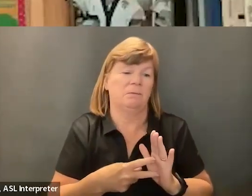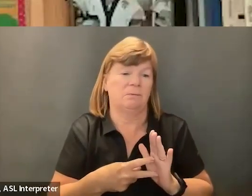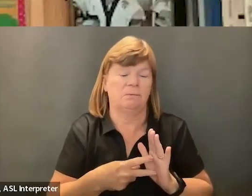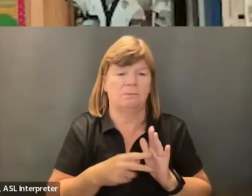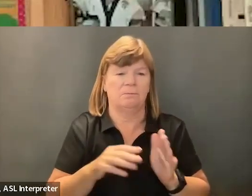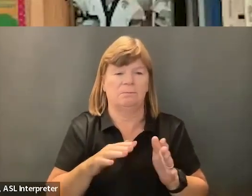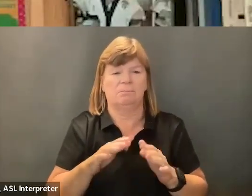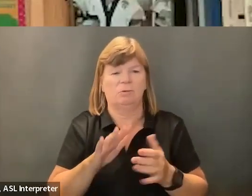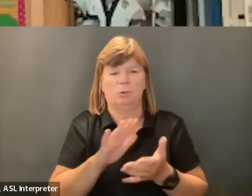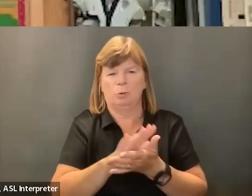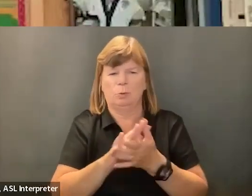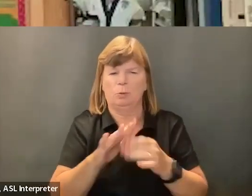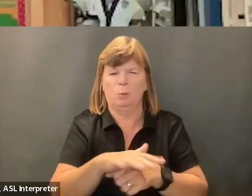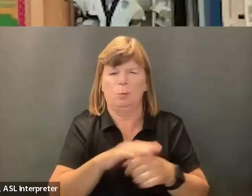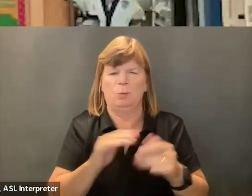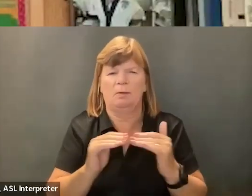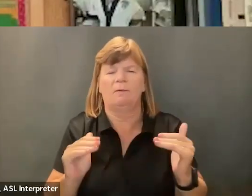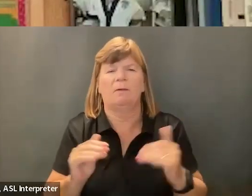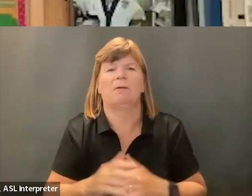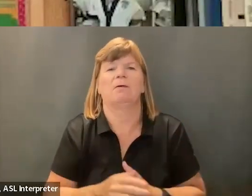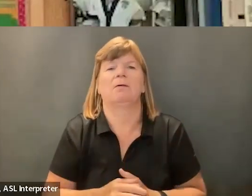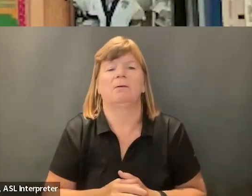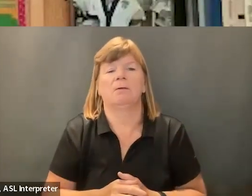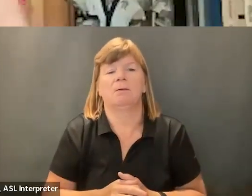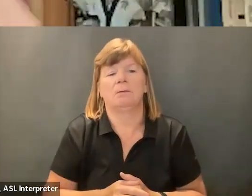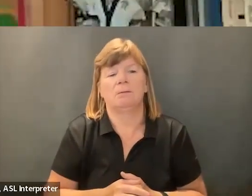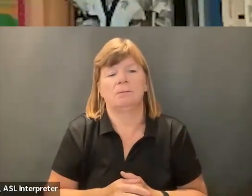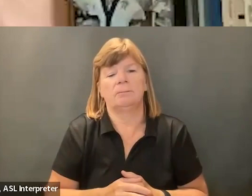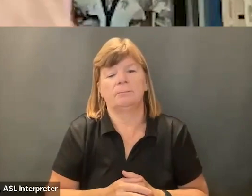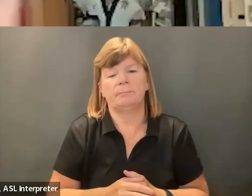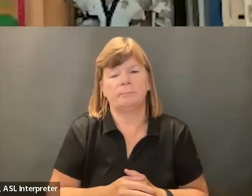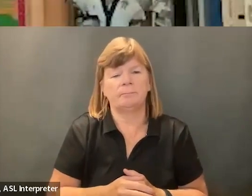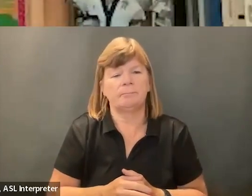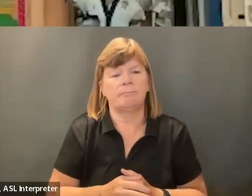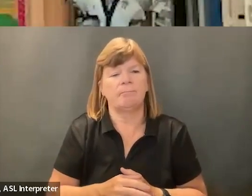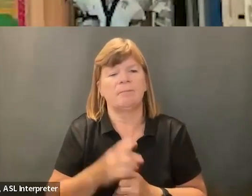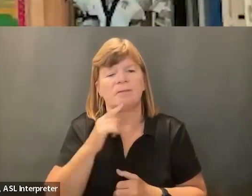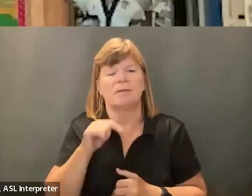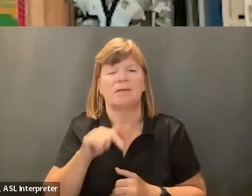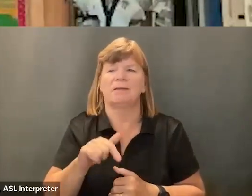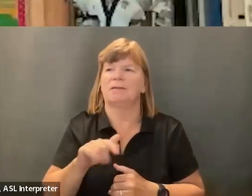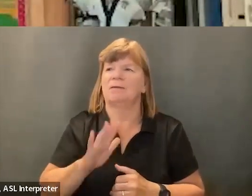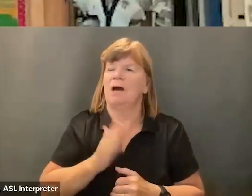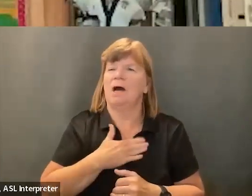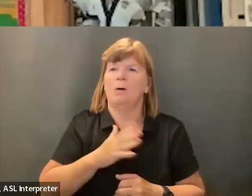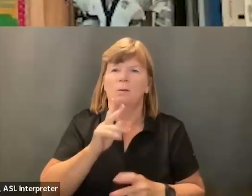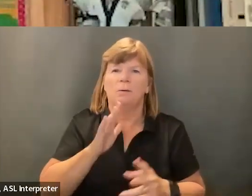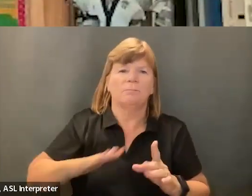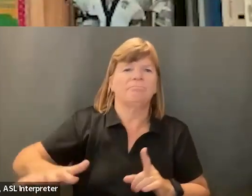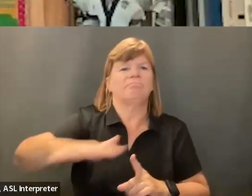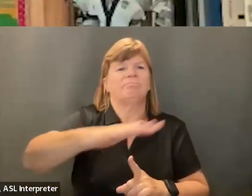district level um but I think our society has placed so much effort and so much emphasis on